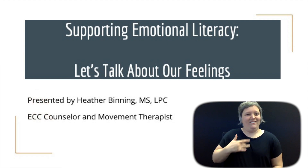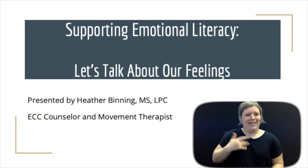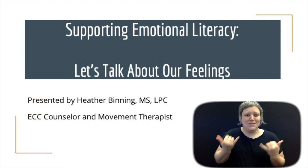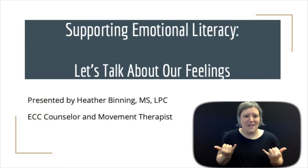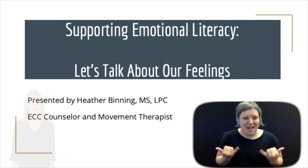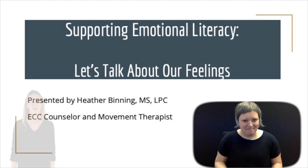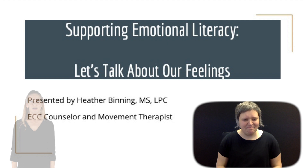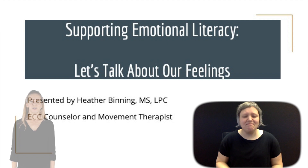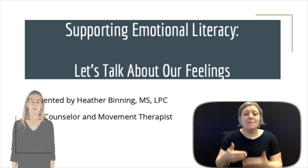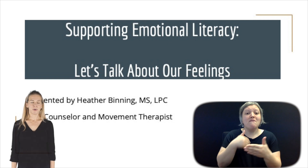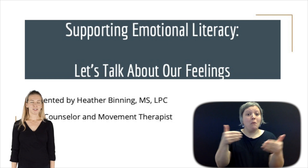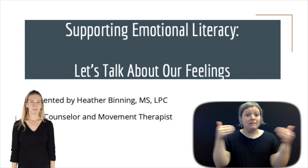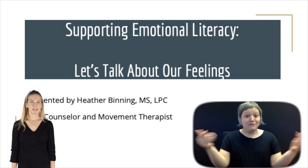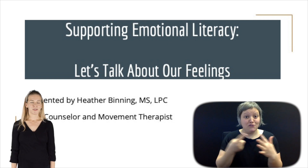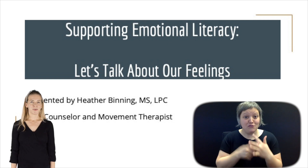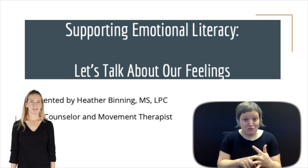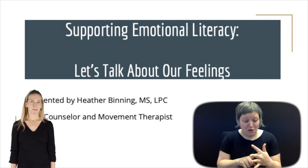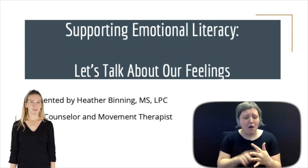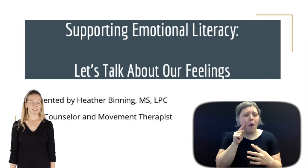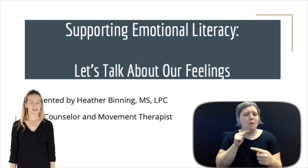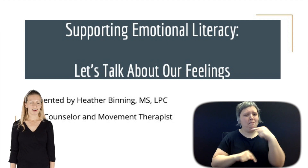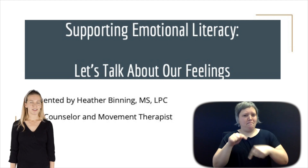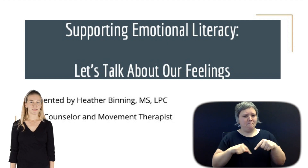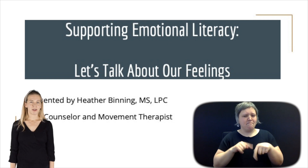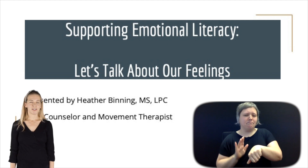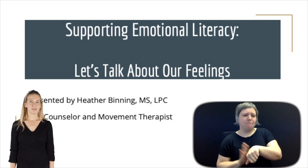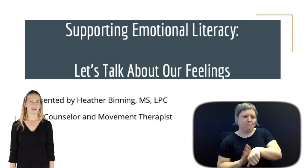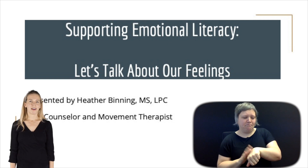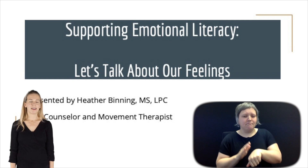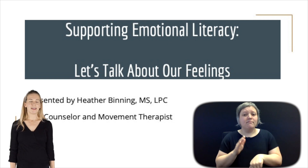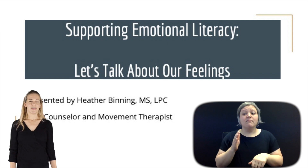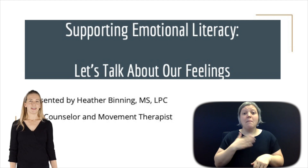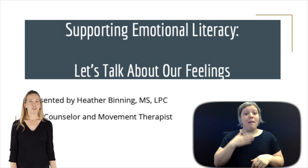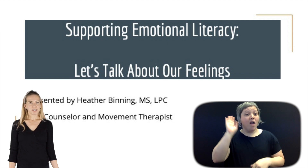So, before we jump into the topic for today, I just wanted to say that the information